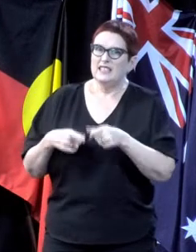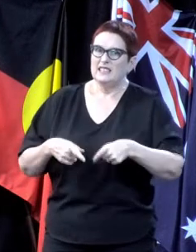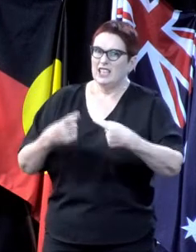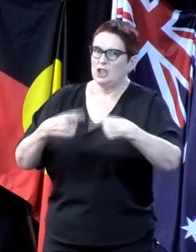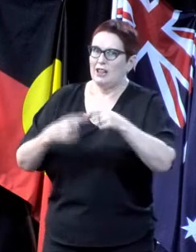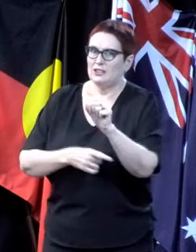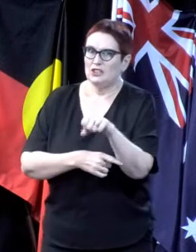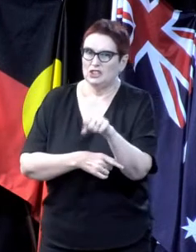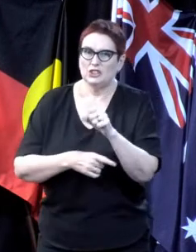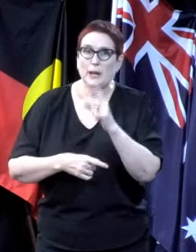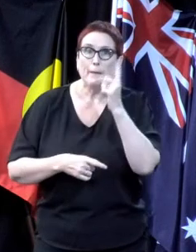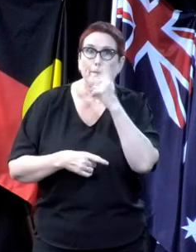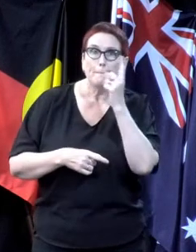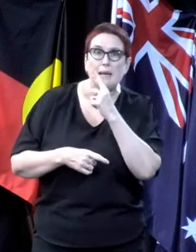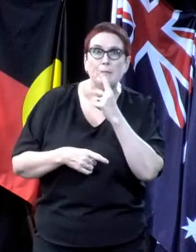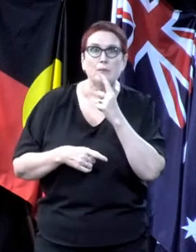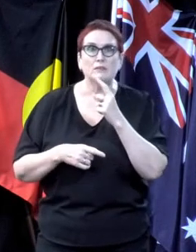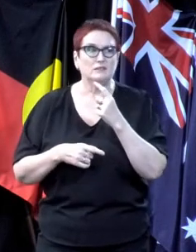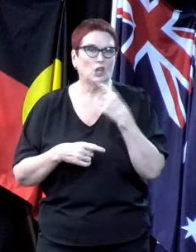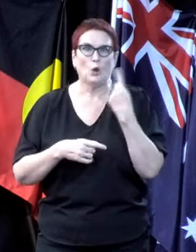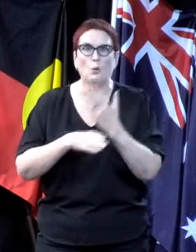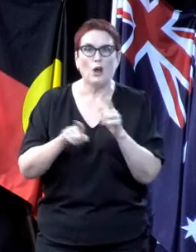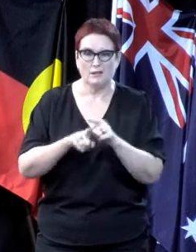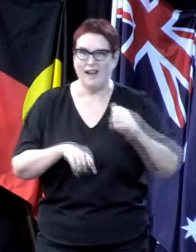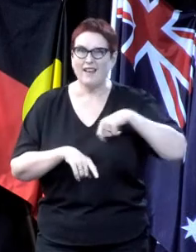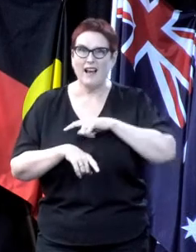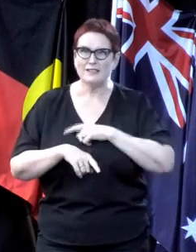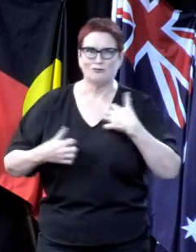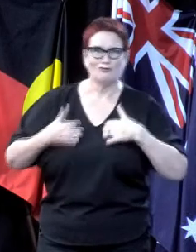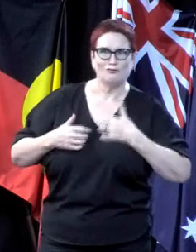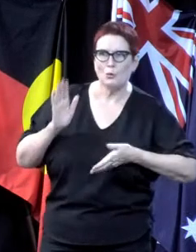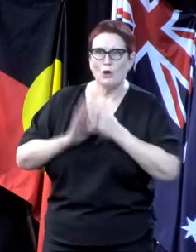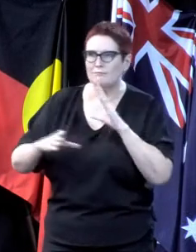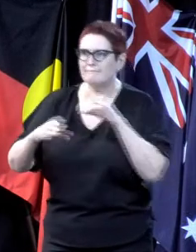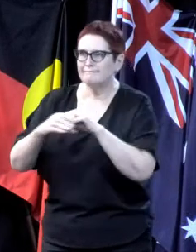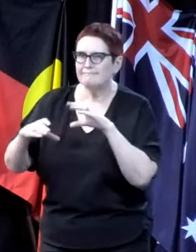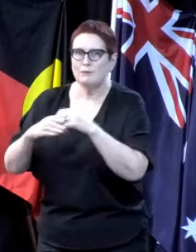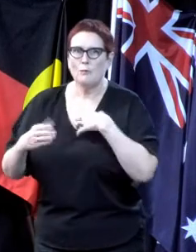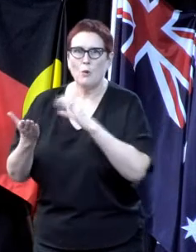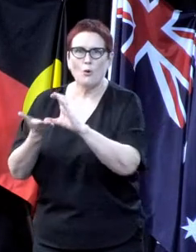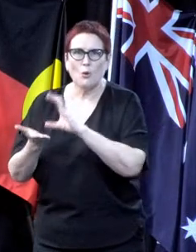The people that are already in roles, like ourselves, that often come along or special education teachers.